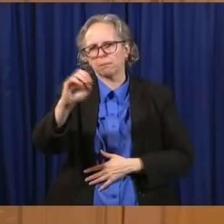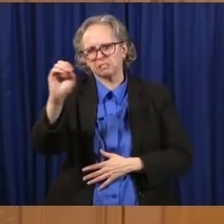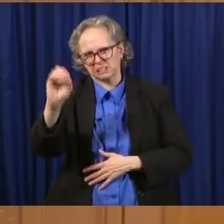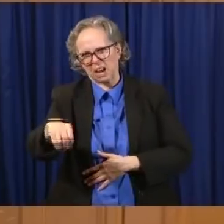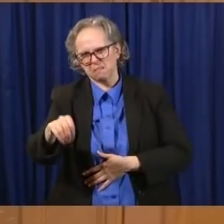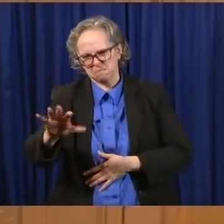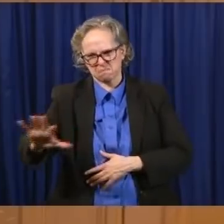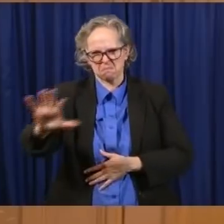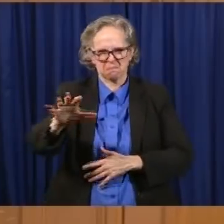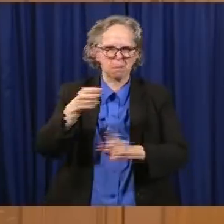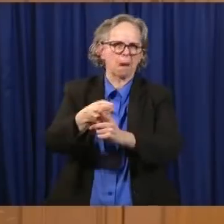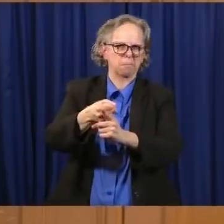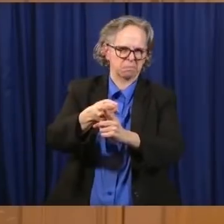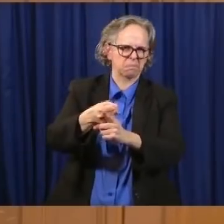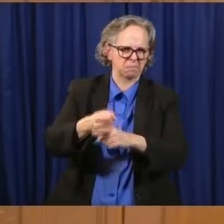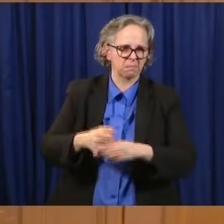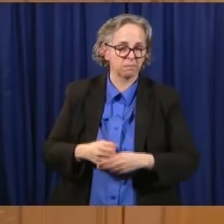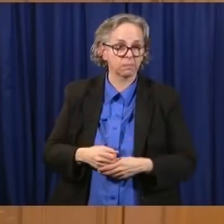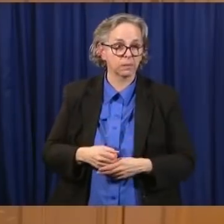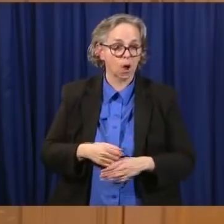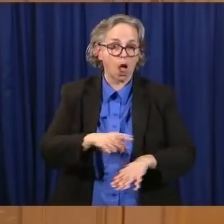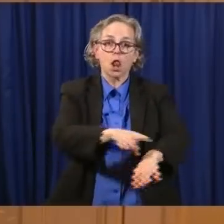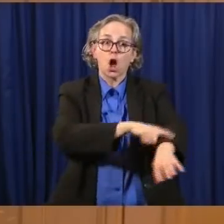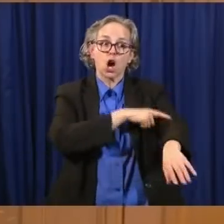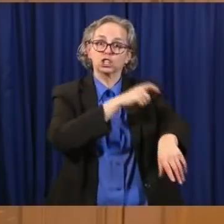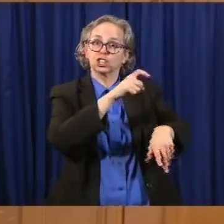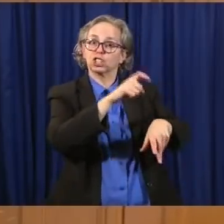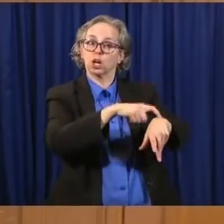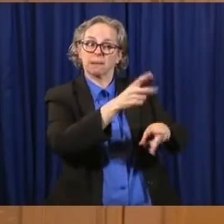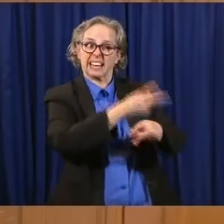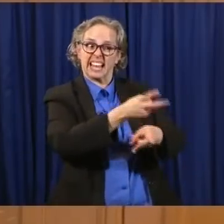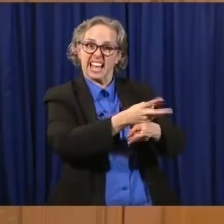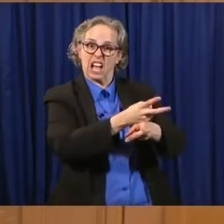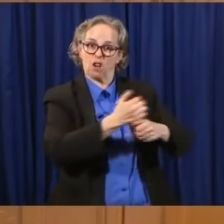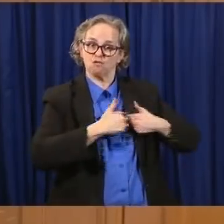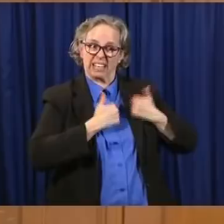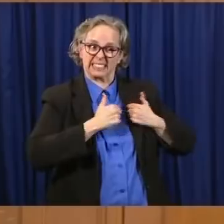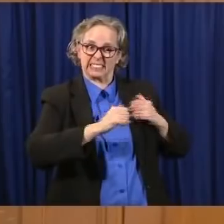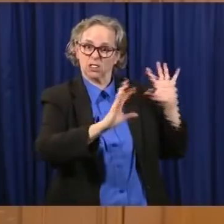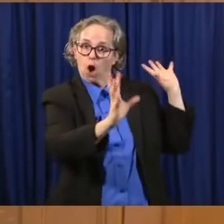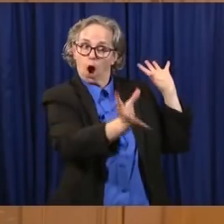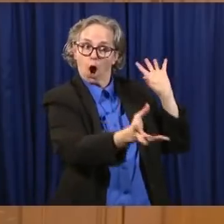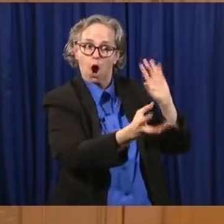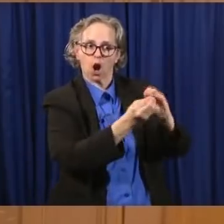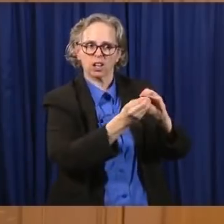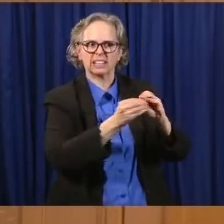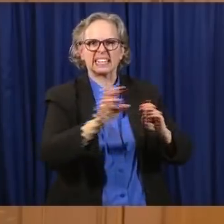HEALTHCARE WORKERS MAKING UP 21% OF OUR CASES, AND OF THAT LONG-